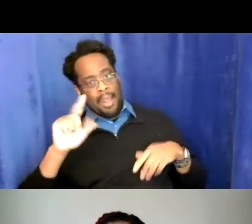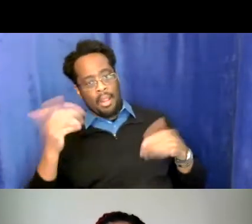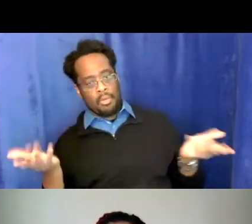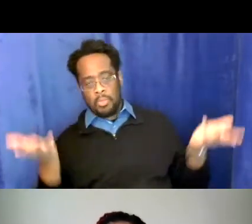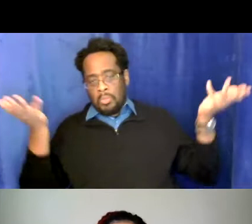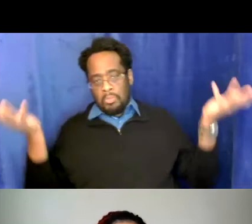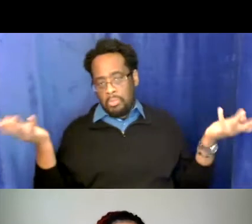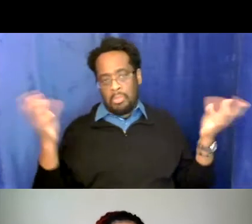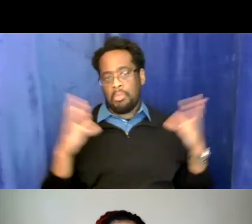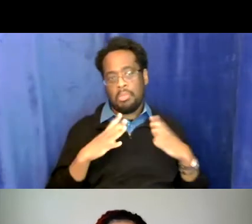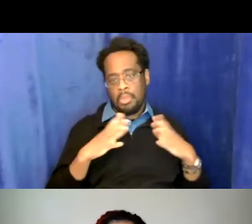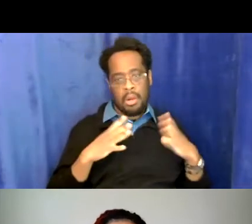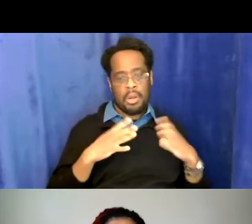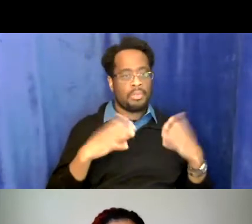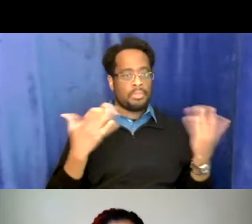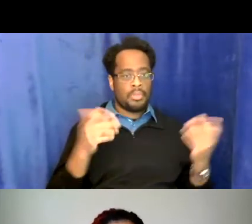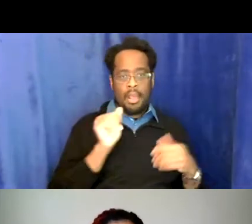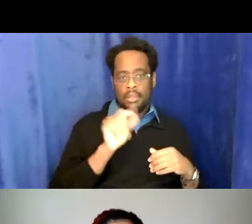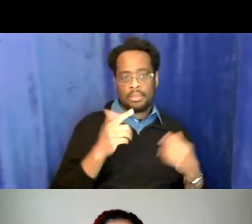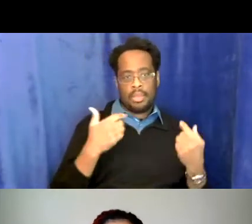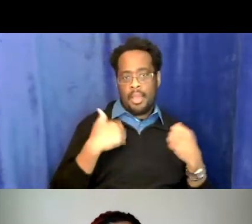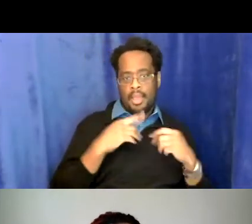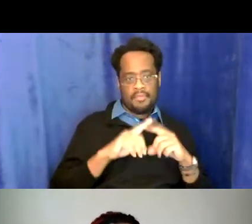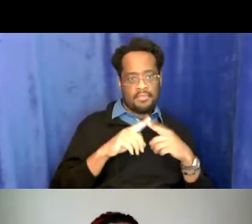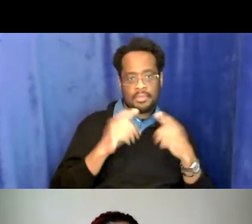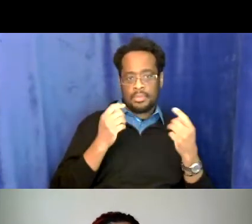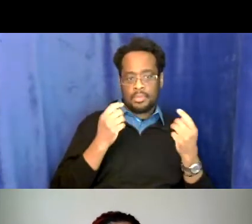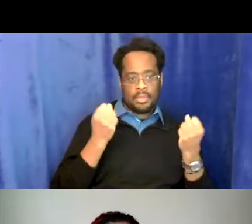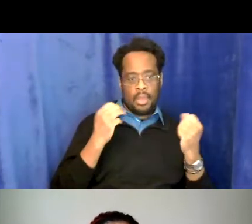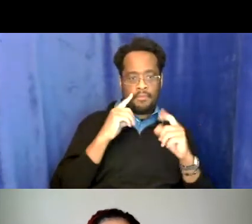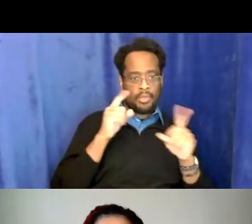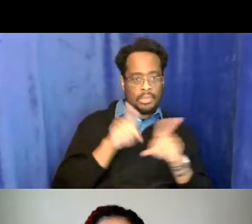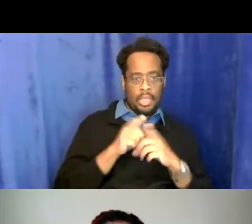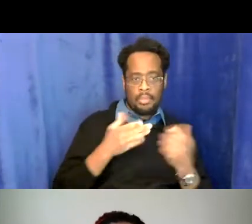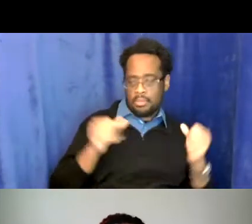Someone else may call it a "pail" but it means the same thing and that's perfectly fine.